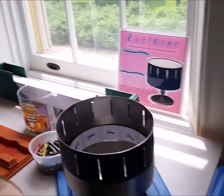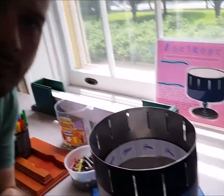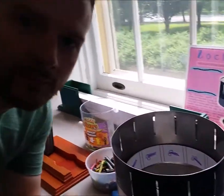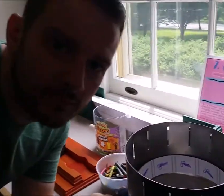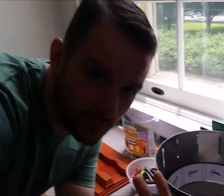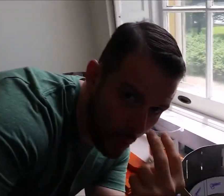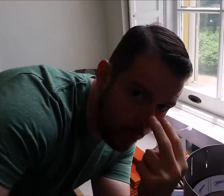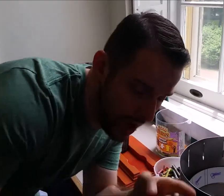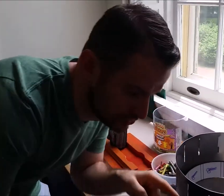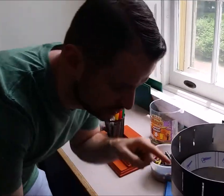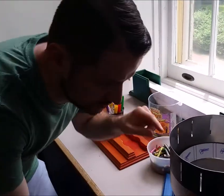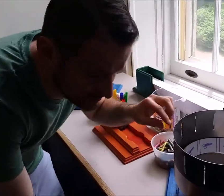Watch this.